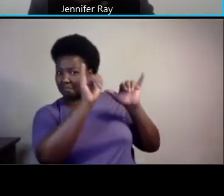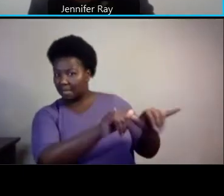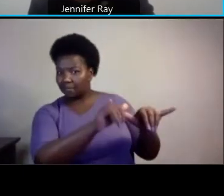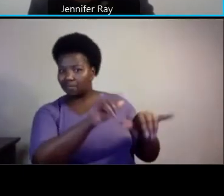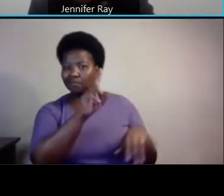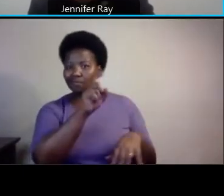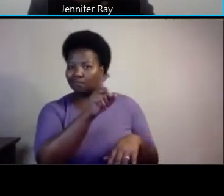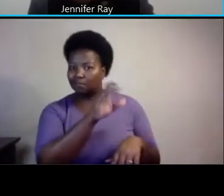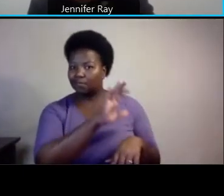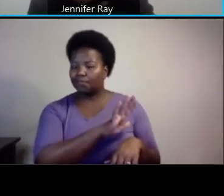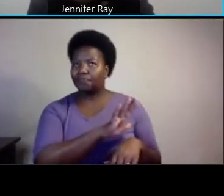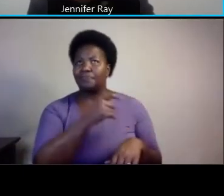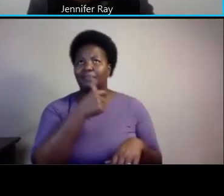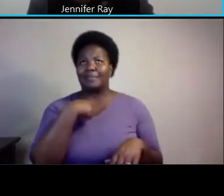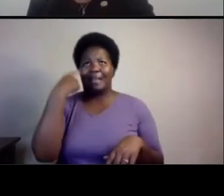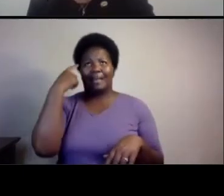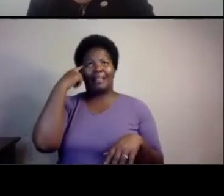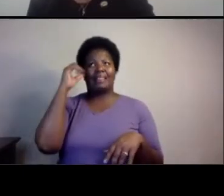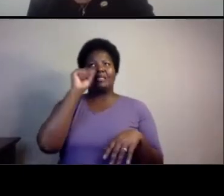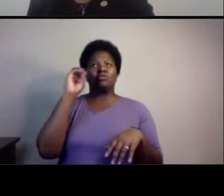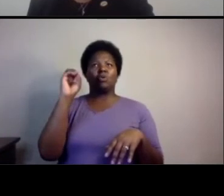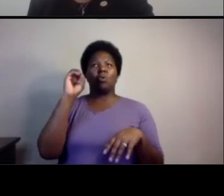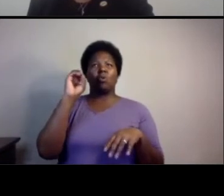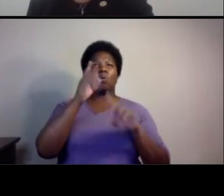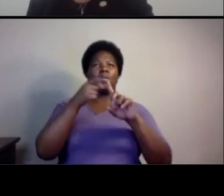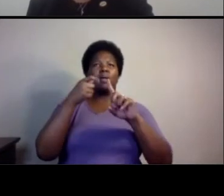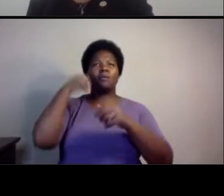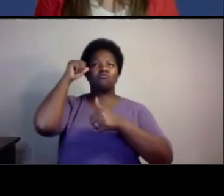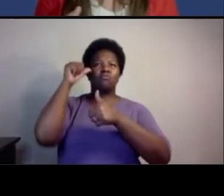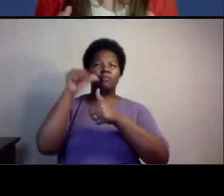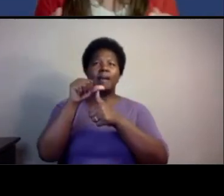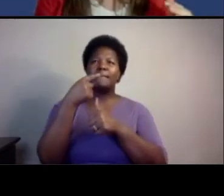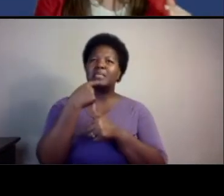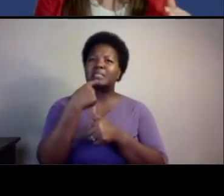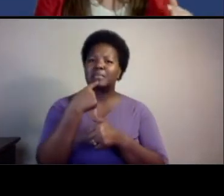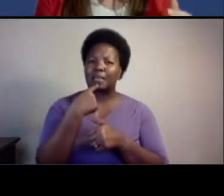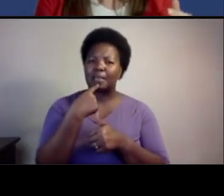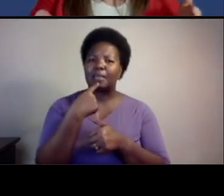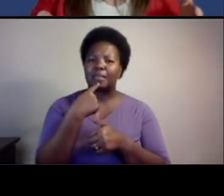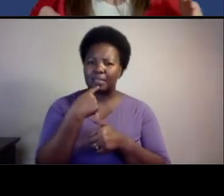i think so i i think i recall with with um one of the things that was discussed was was the um